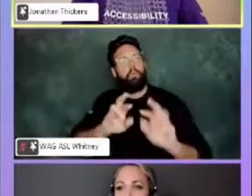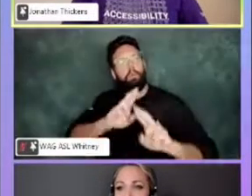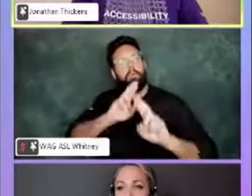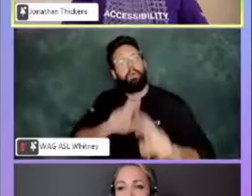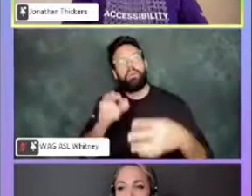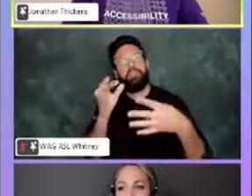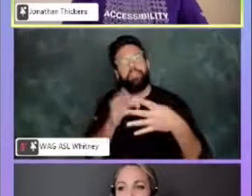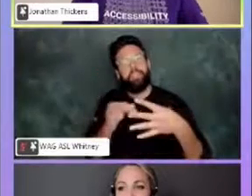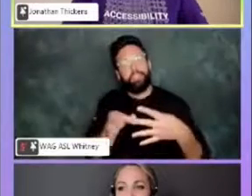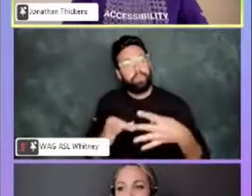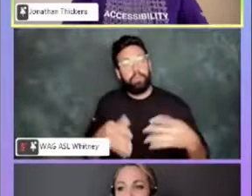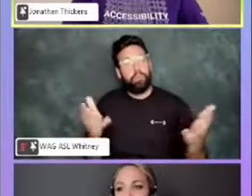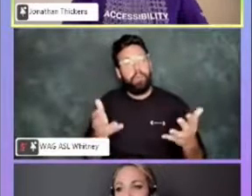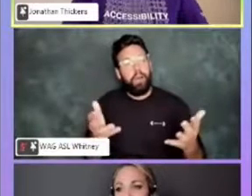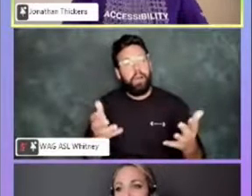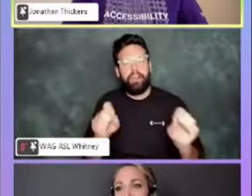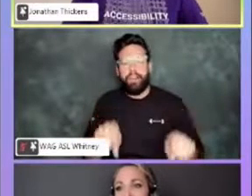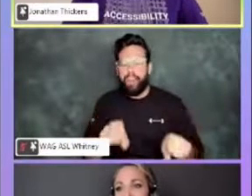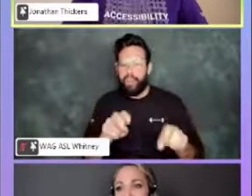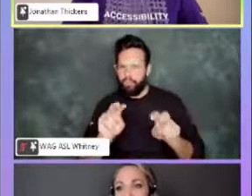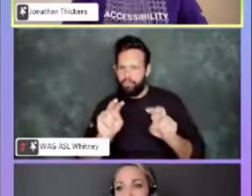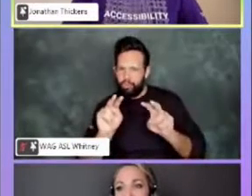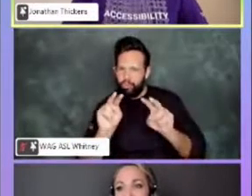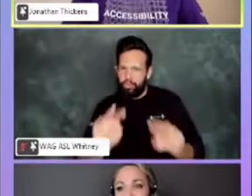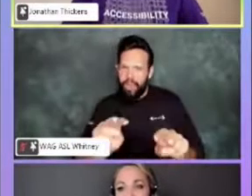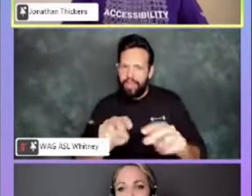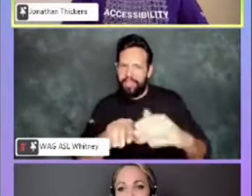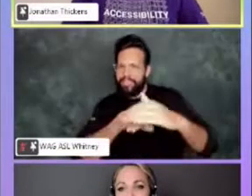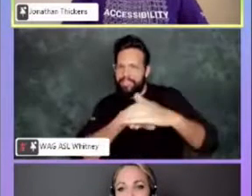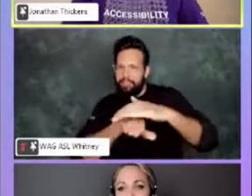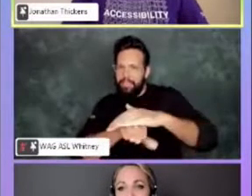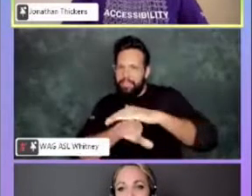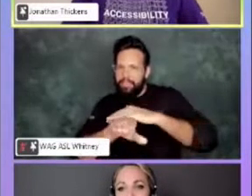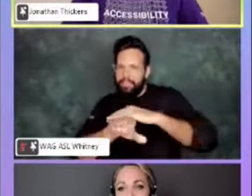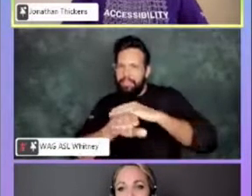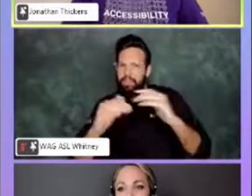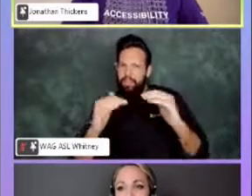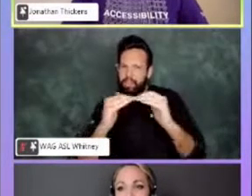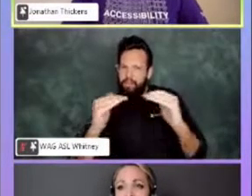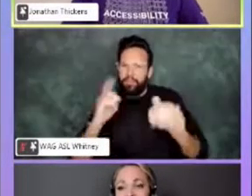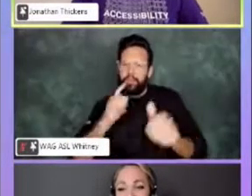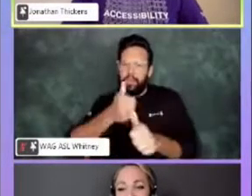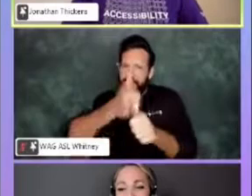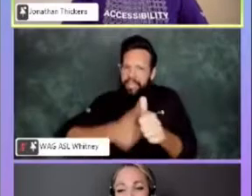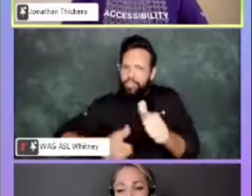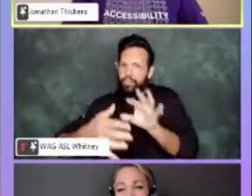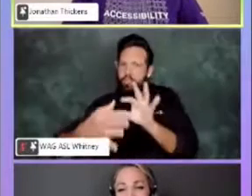the accessibility statuses of releases over time. In this screenshot, there are cards for several releases,